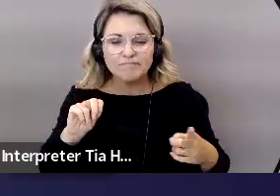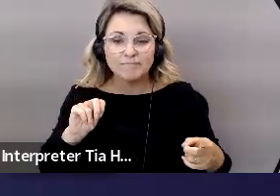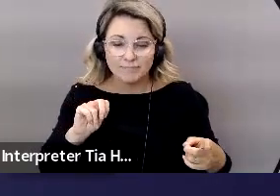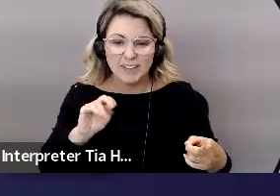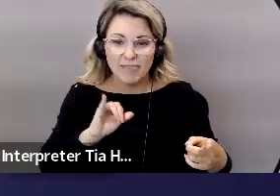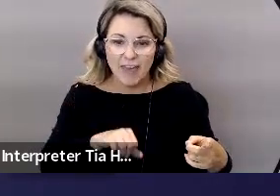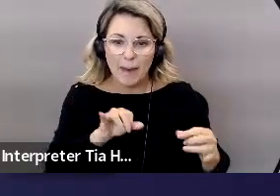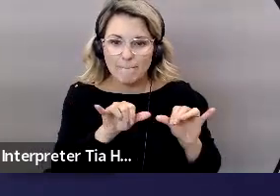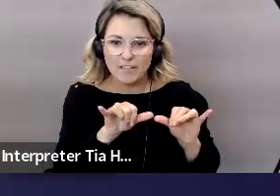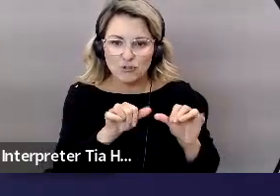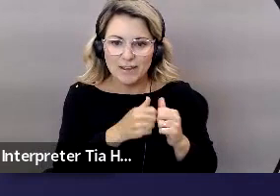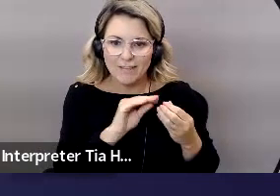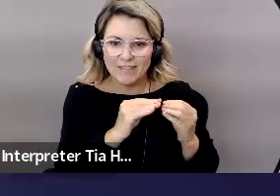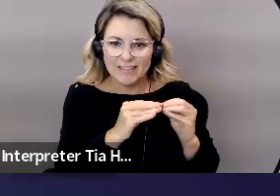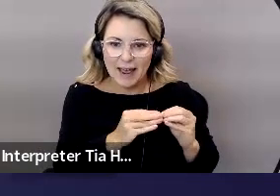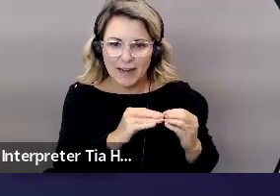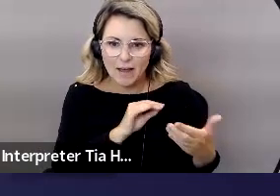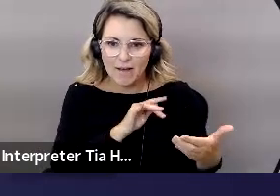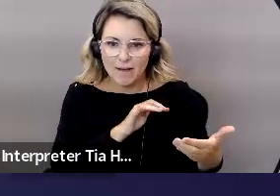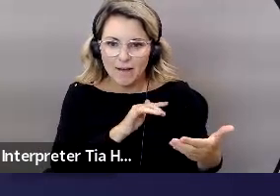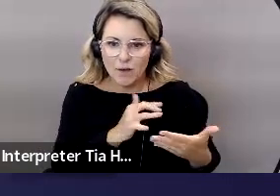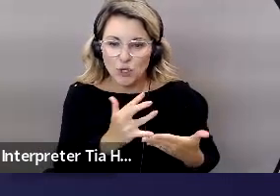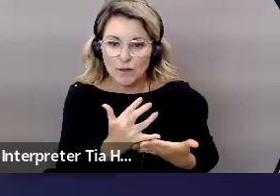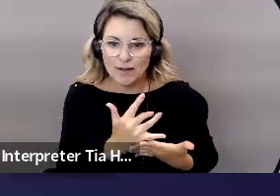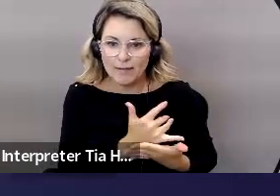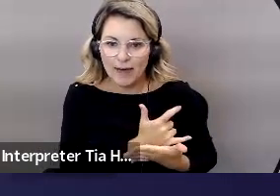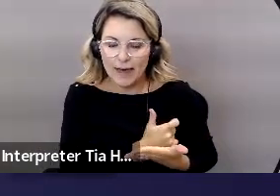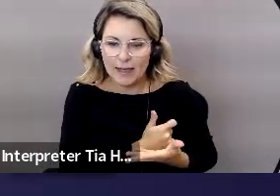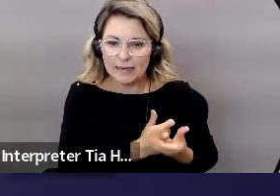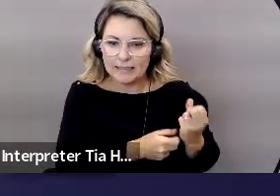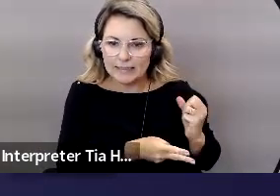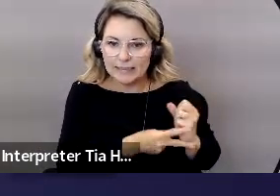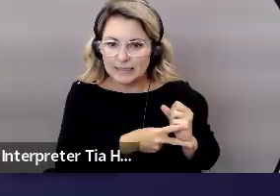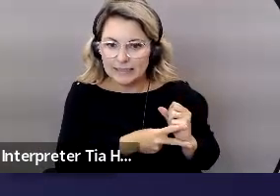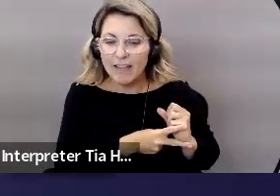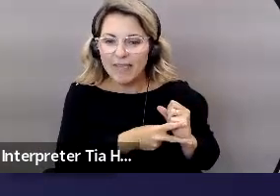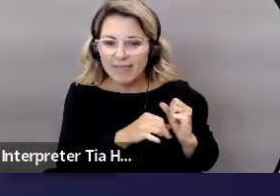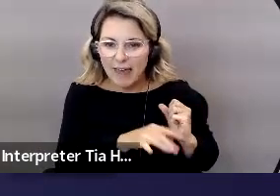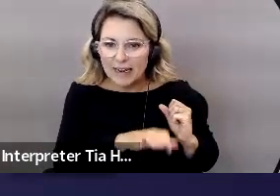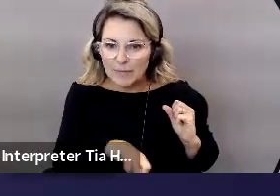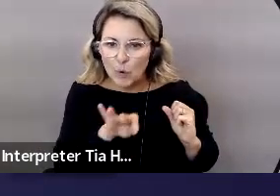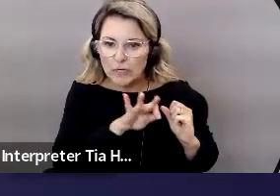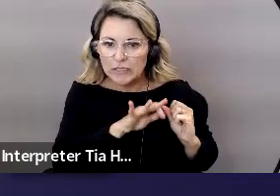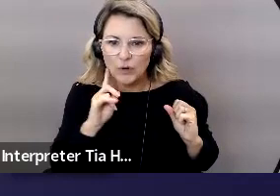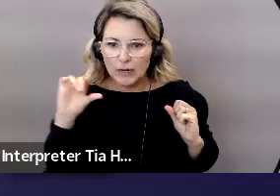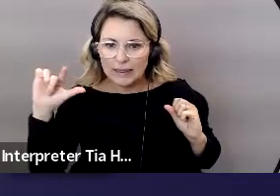really important in the future and talking about why this was or was not a successful trial, right?